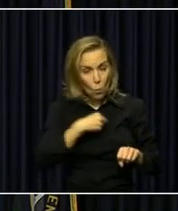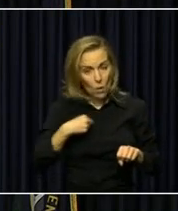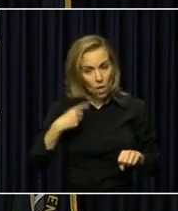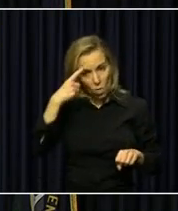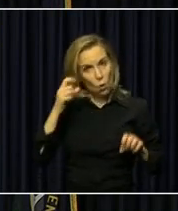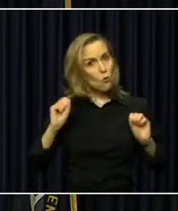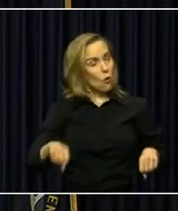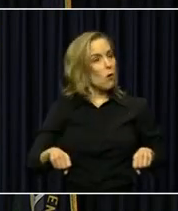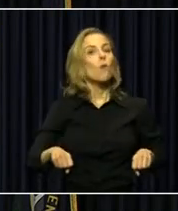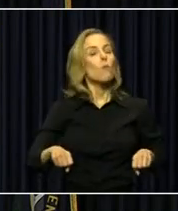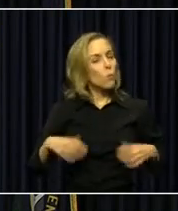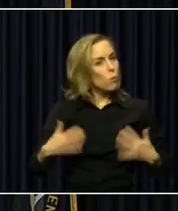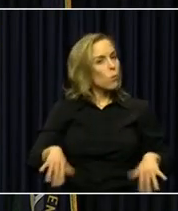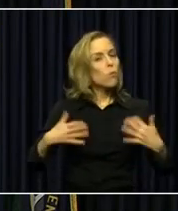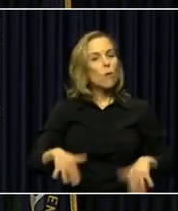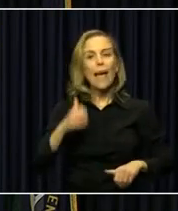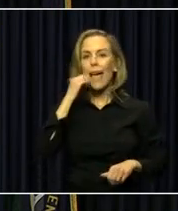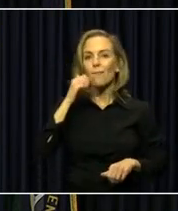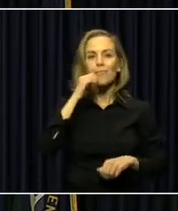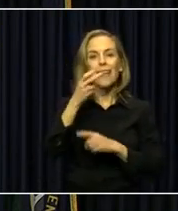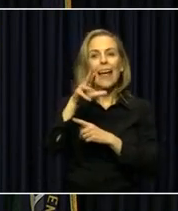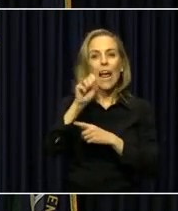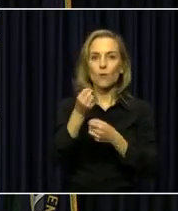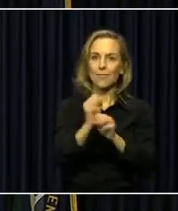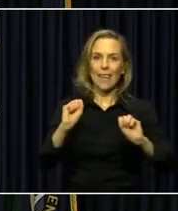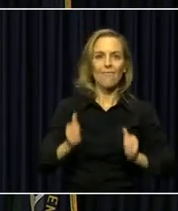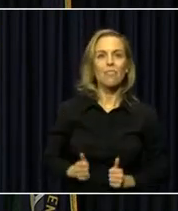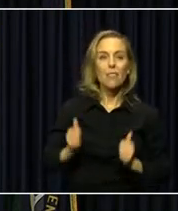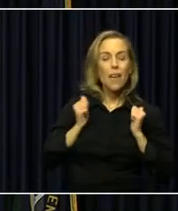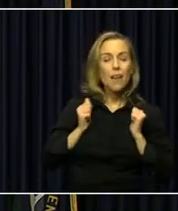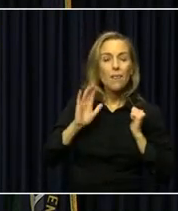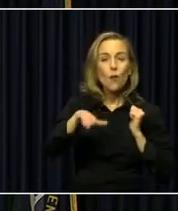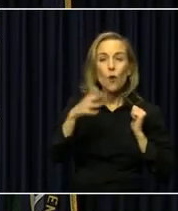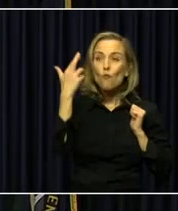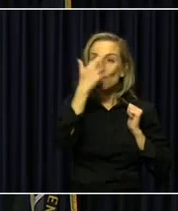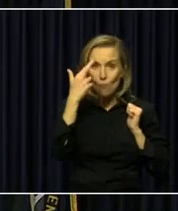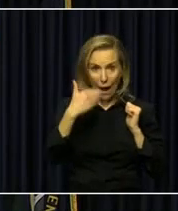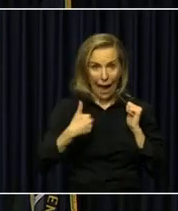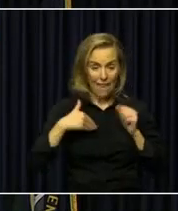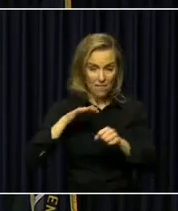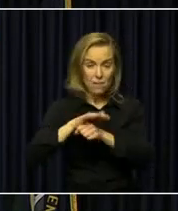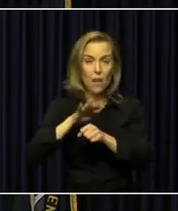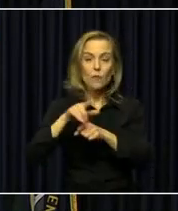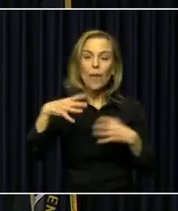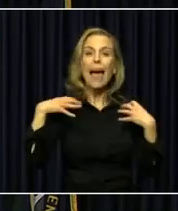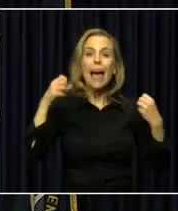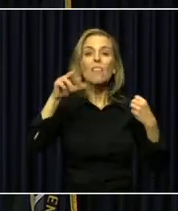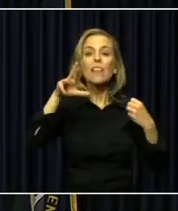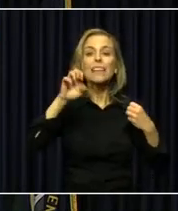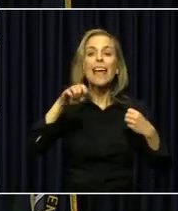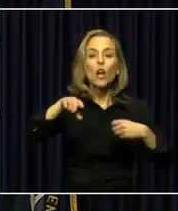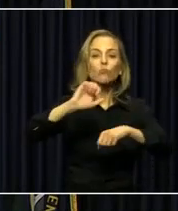STEEP AS OTHER STATES, BUT LOOK AT HOW OUR CURVE -- EVEN THOUGH